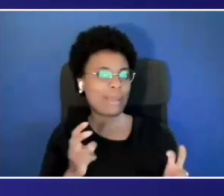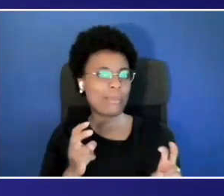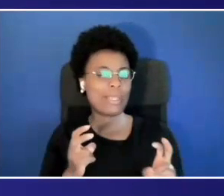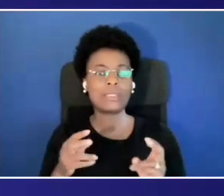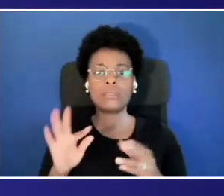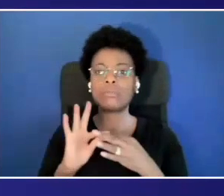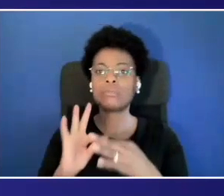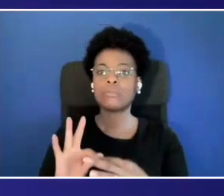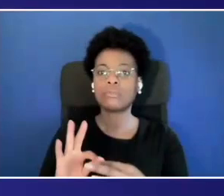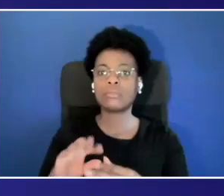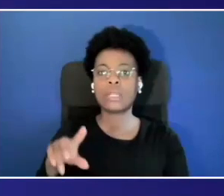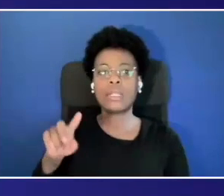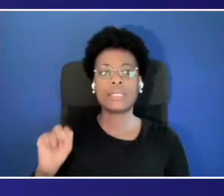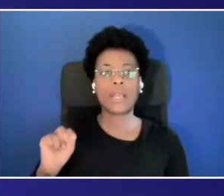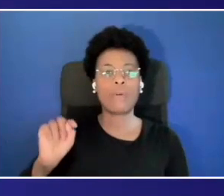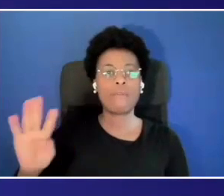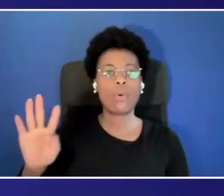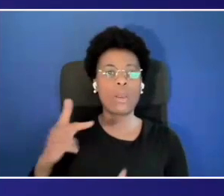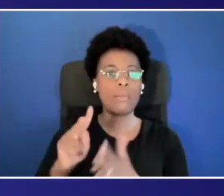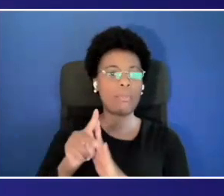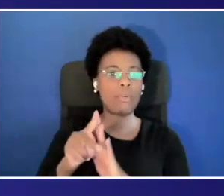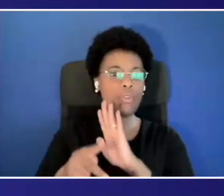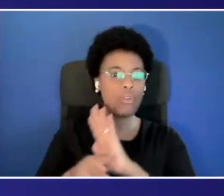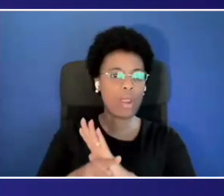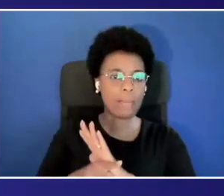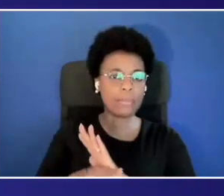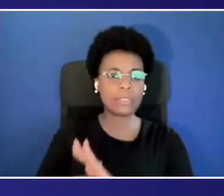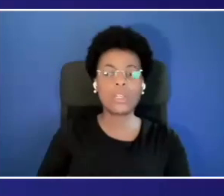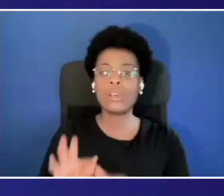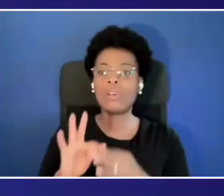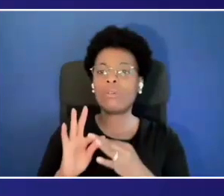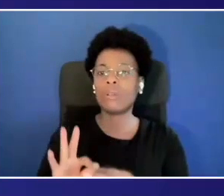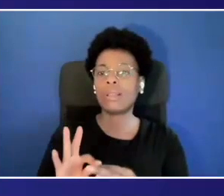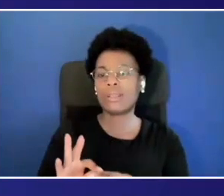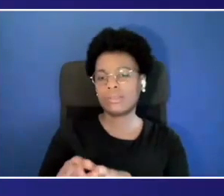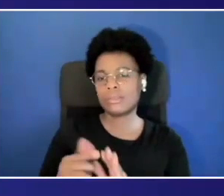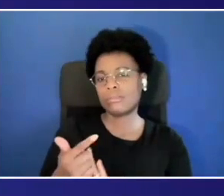As authorised under Title 4 of the Higher Education Act of 1,965 as amended.